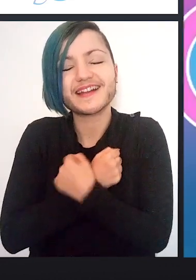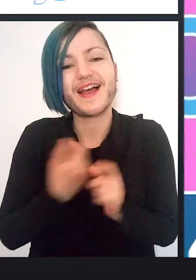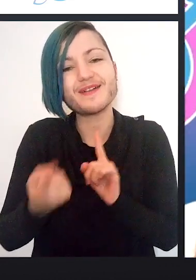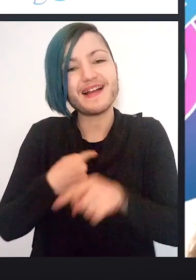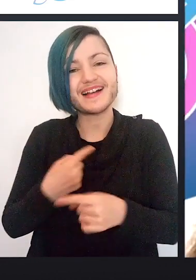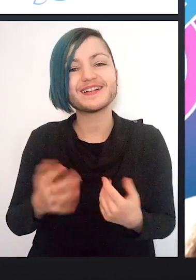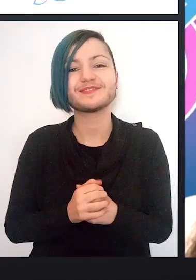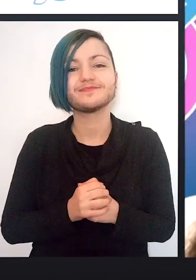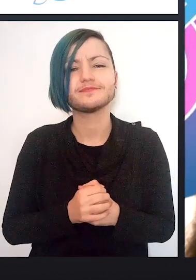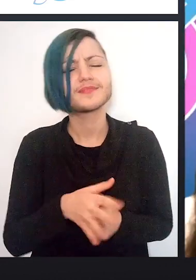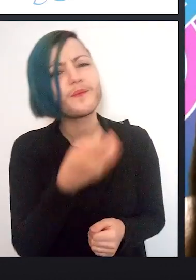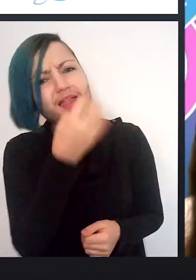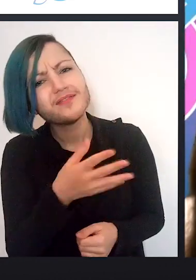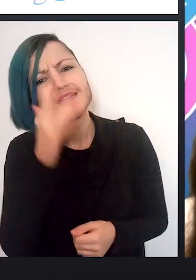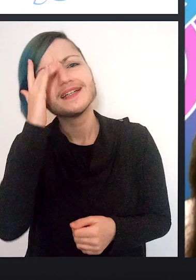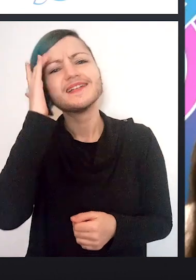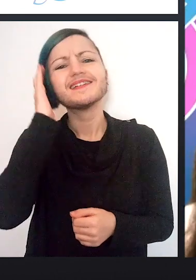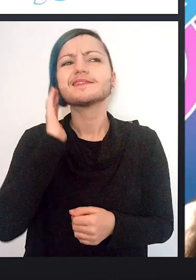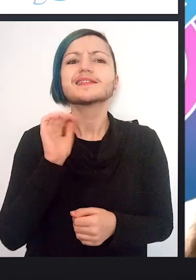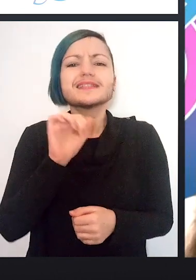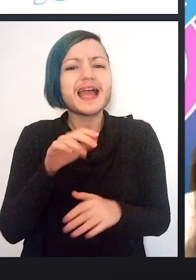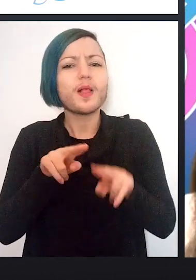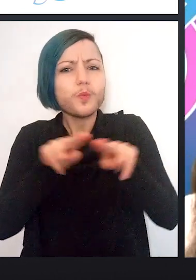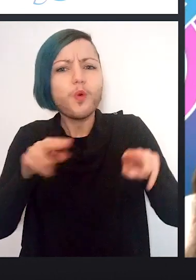Lovely. Of course, because it can be quite lonely on the ward there.